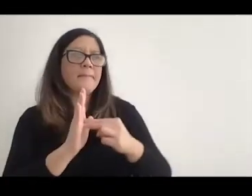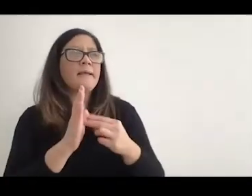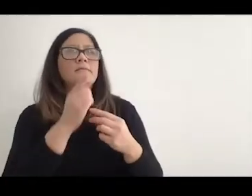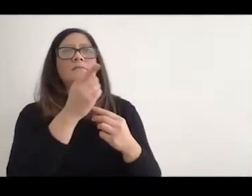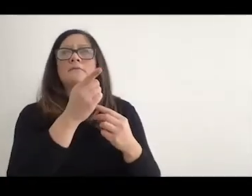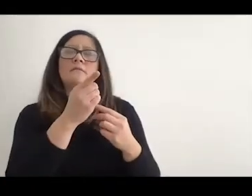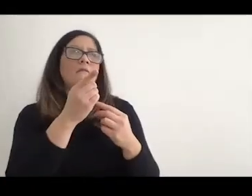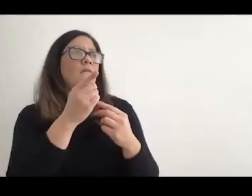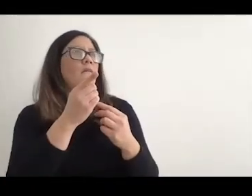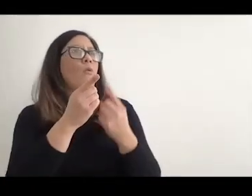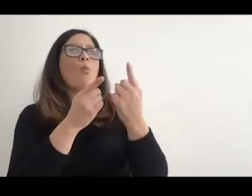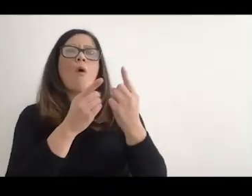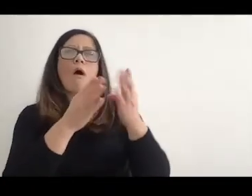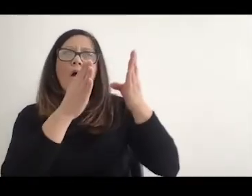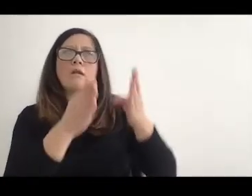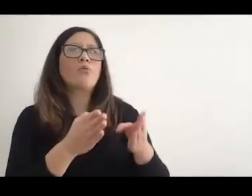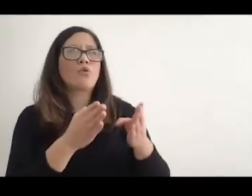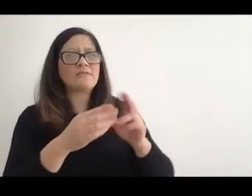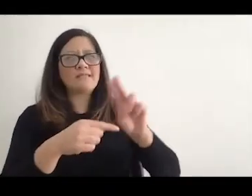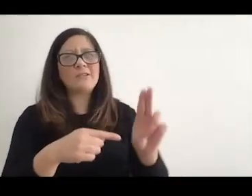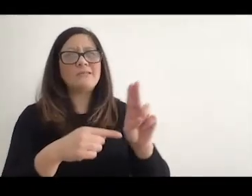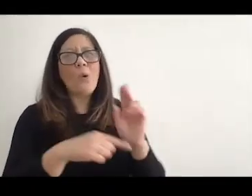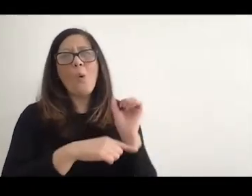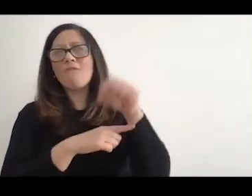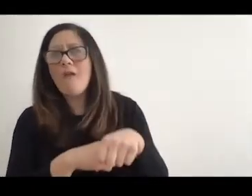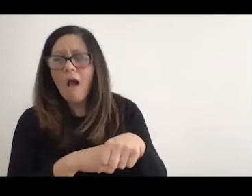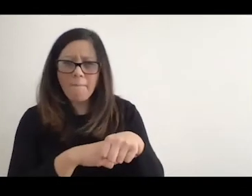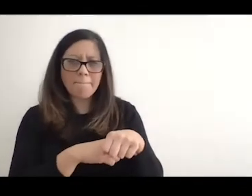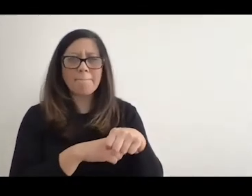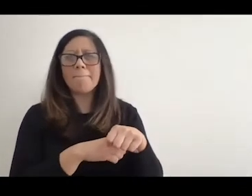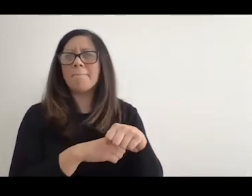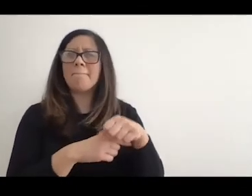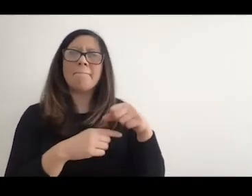this one in a million person that uses their disability and they are